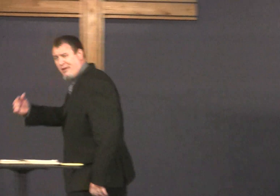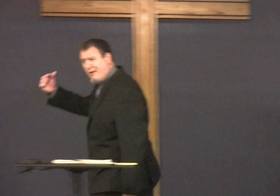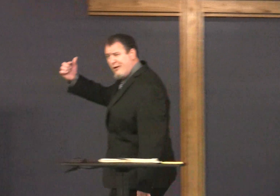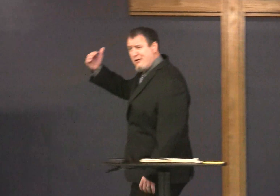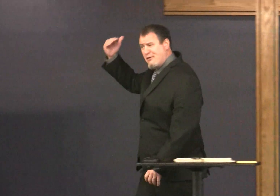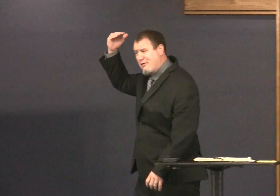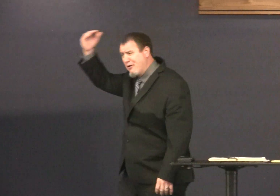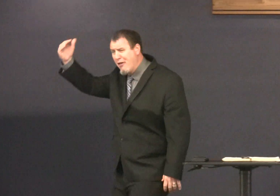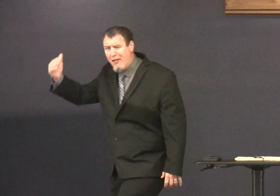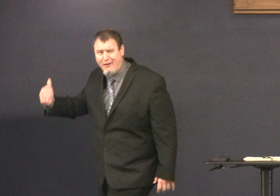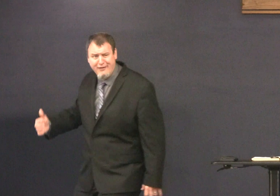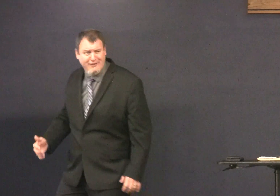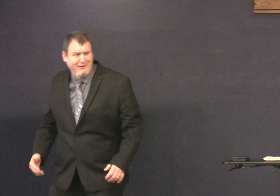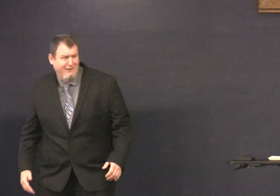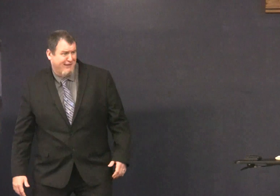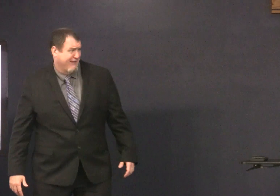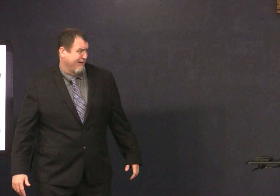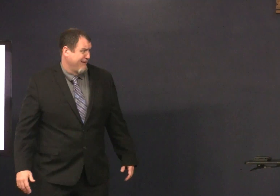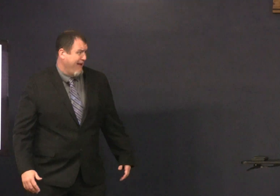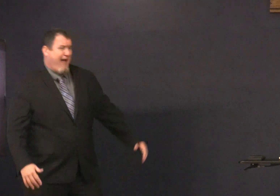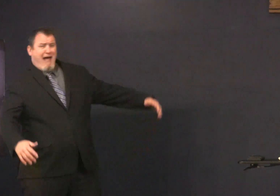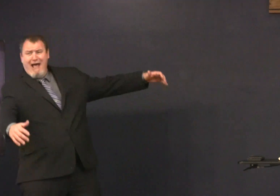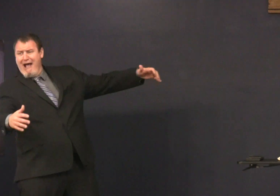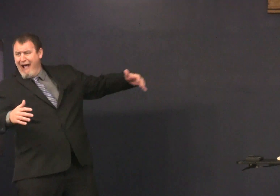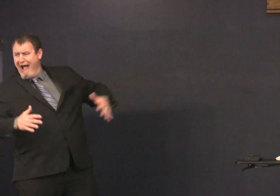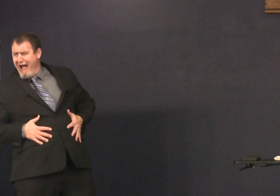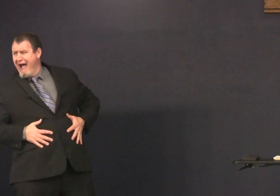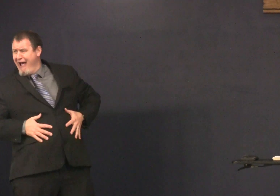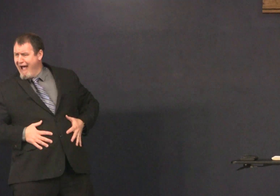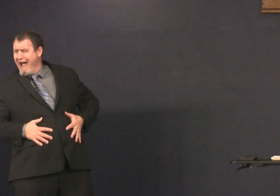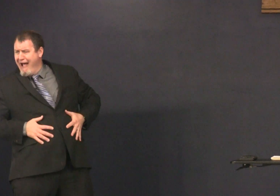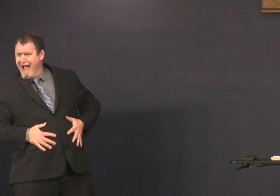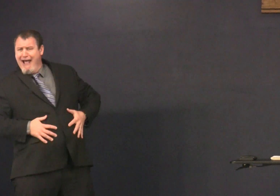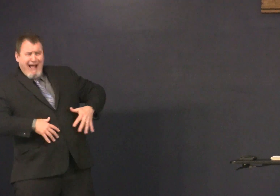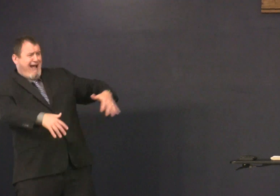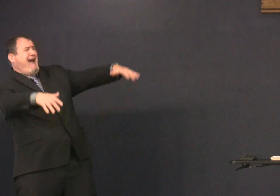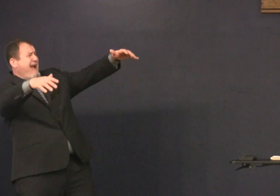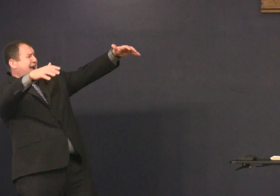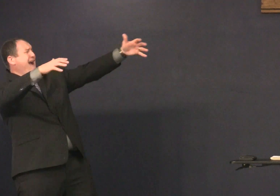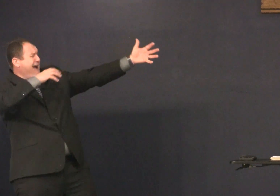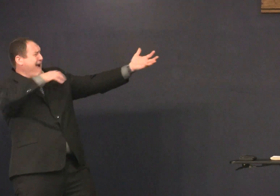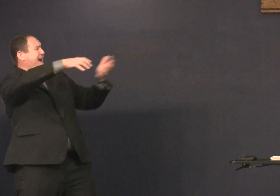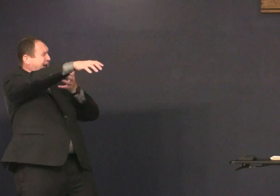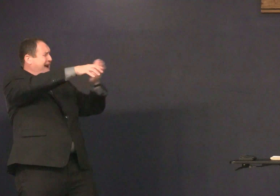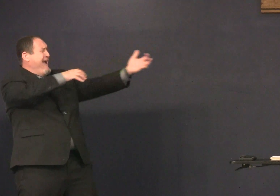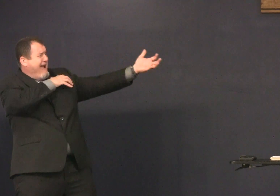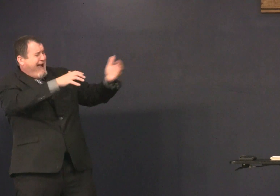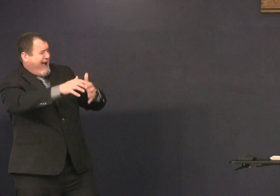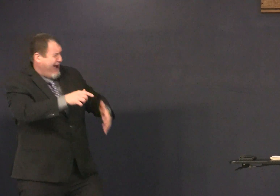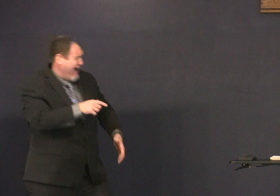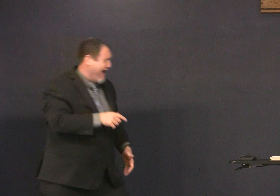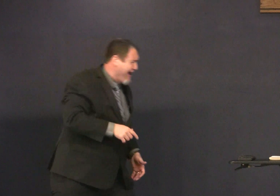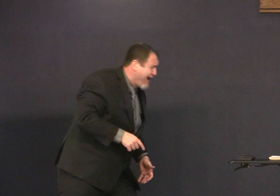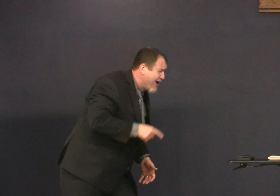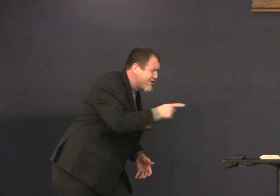and looks at Goliath yeah and Goliath just laughs at David